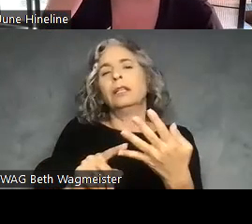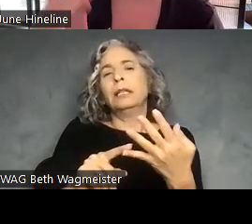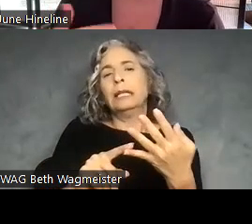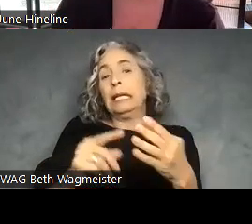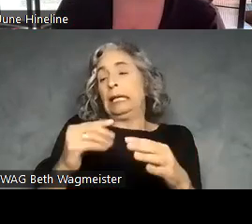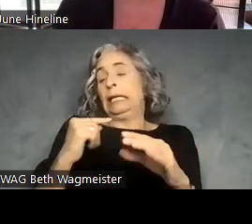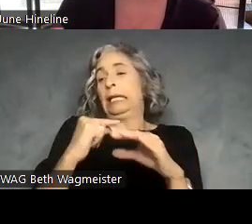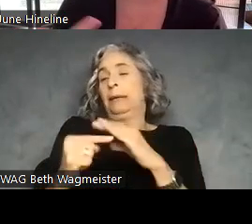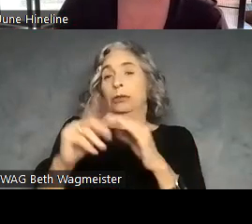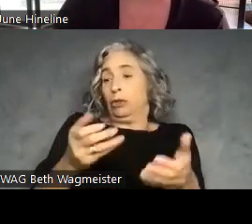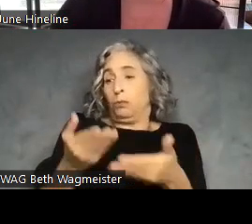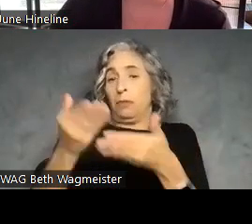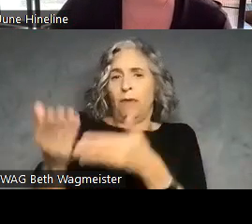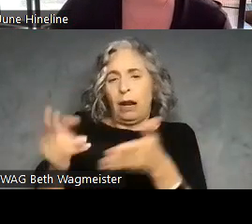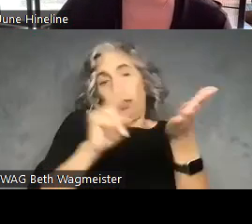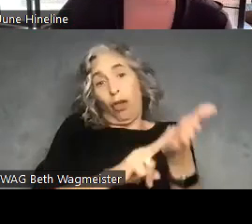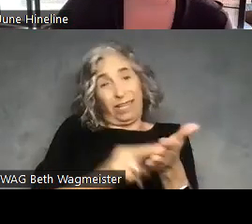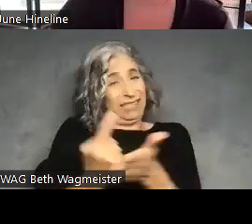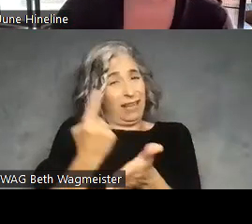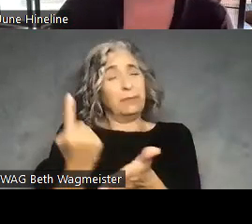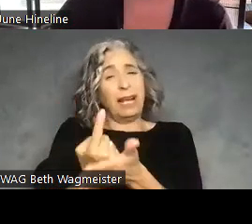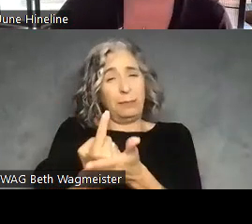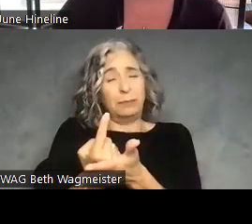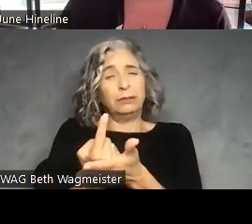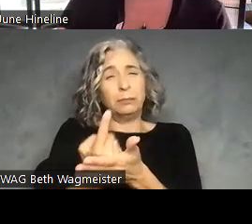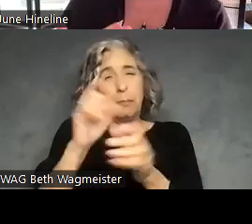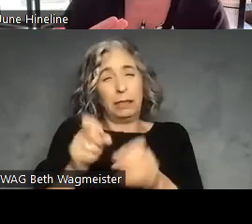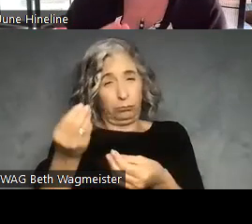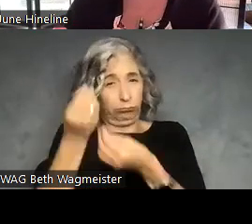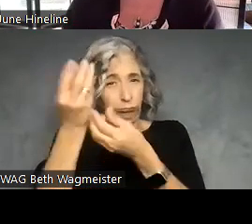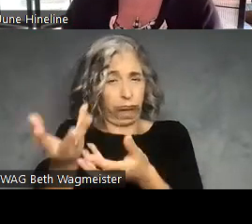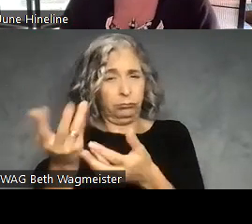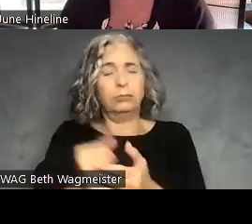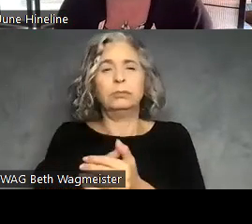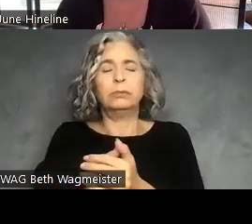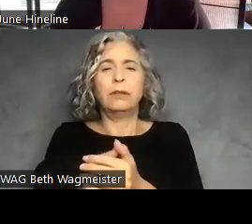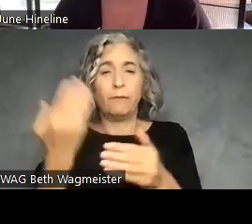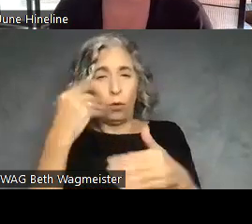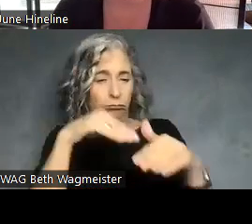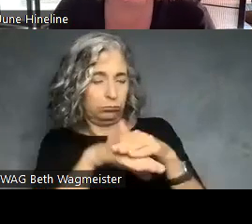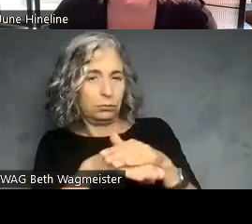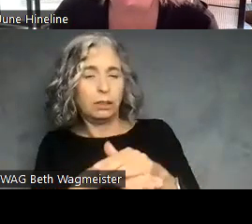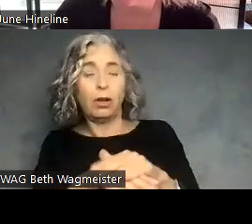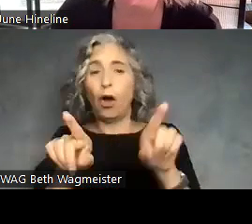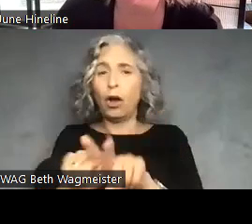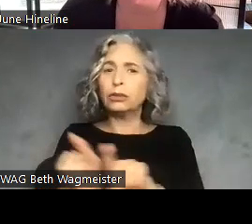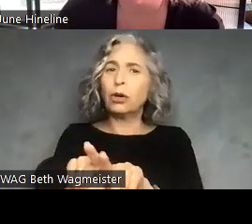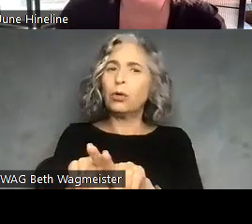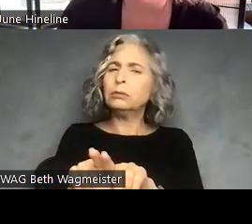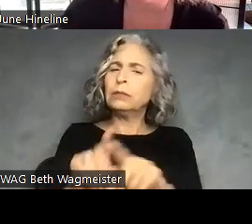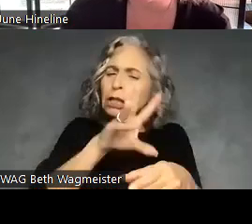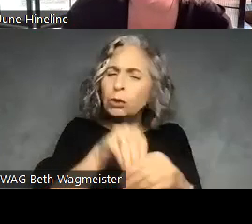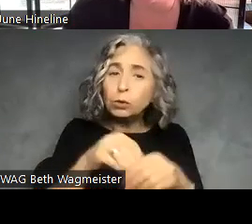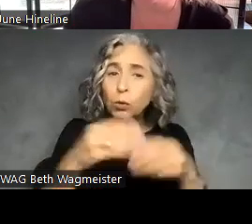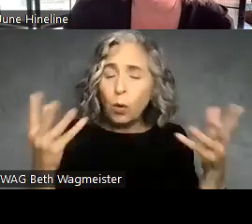about a particular issue or explain or promote a particular methodology. We have eBooks. These